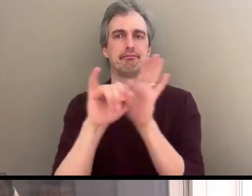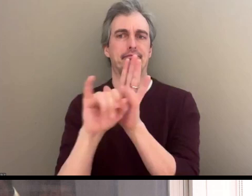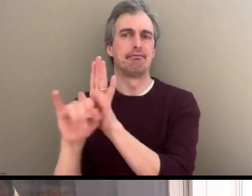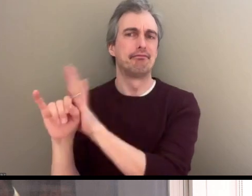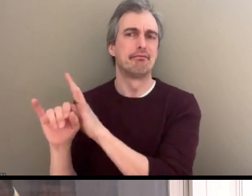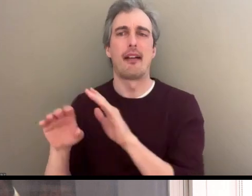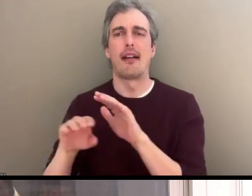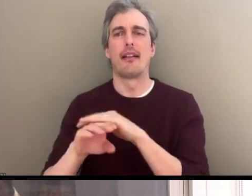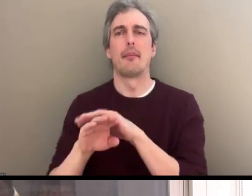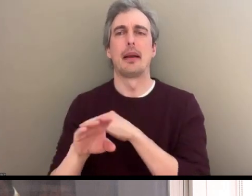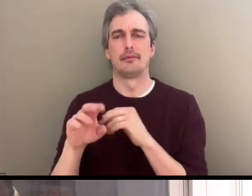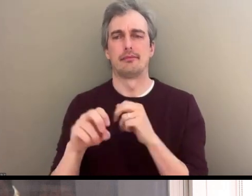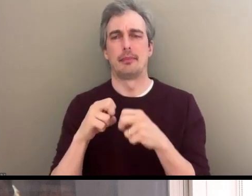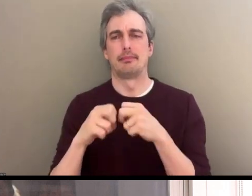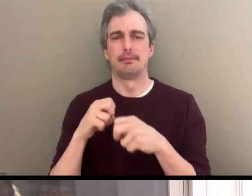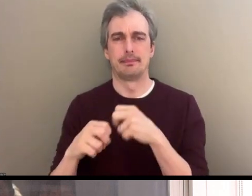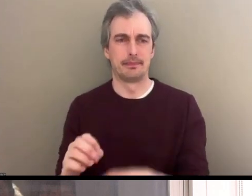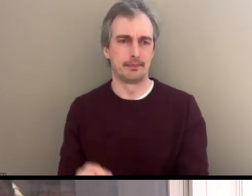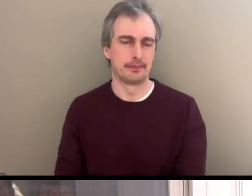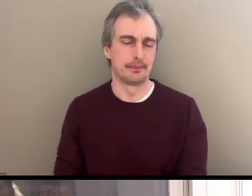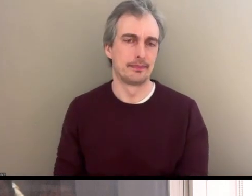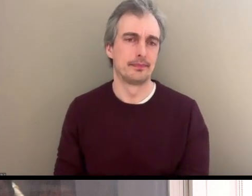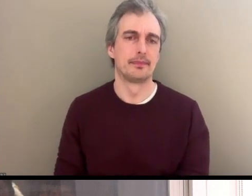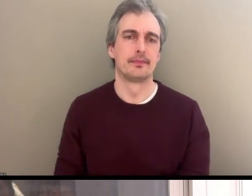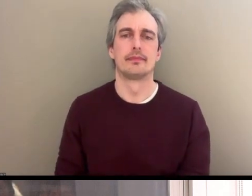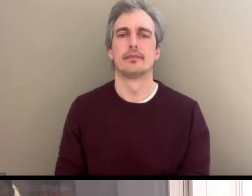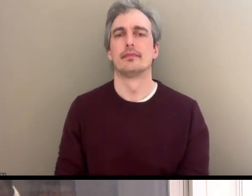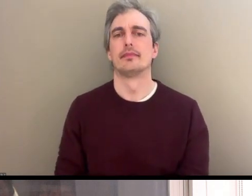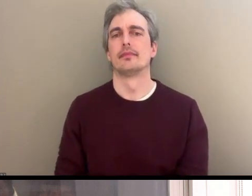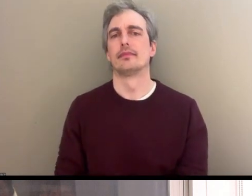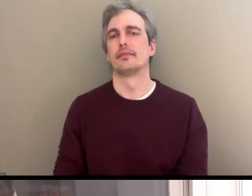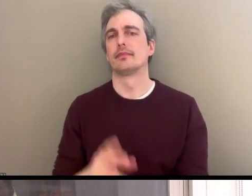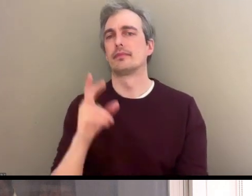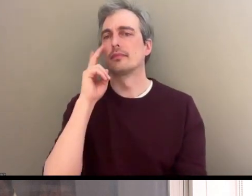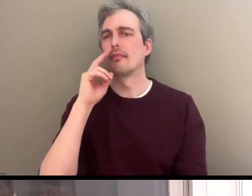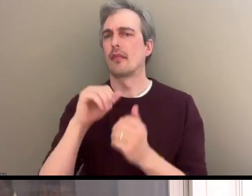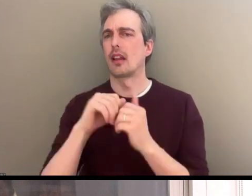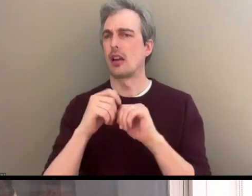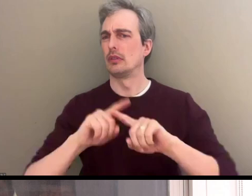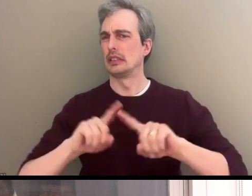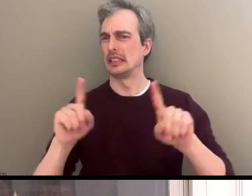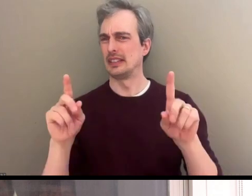So let's see how it differs briefly from Lighthouse.